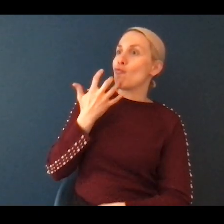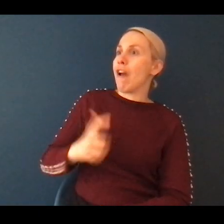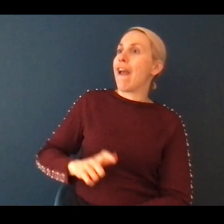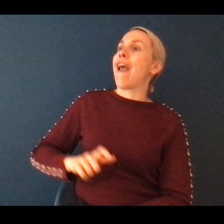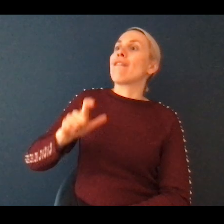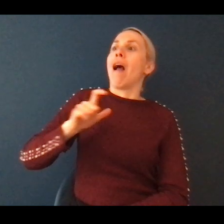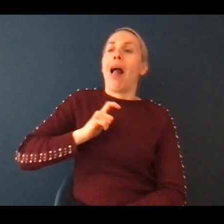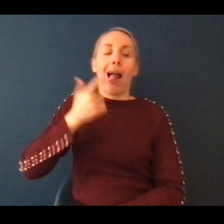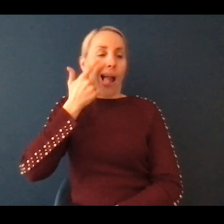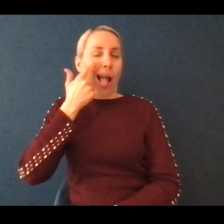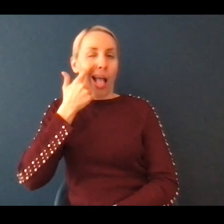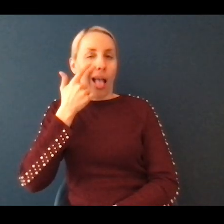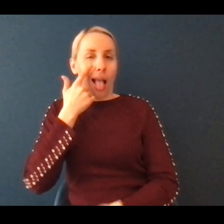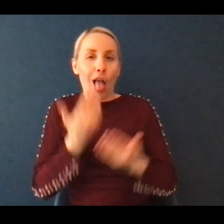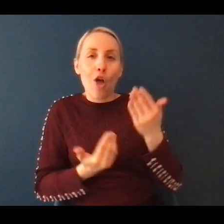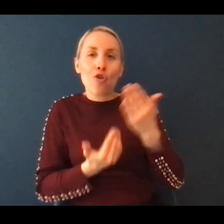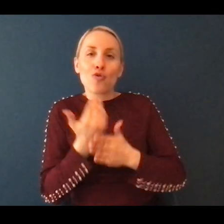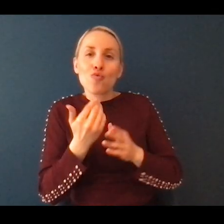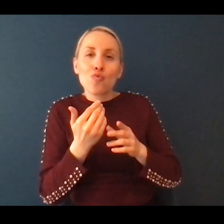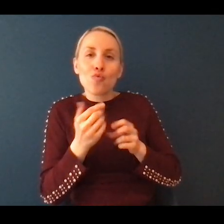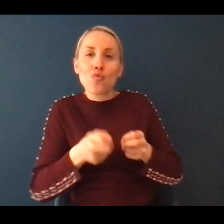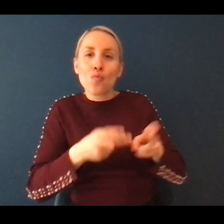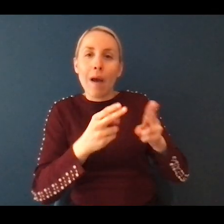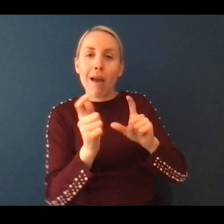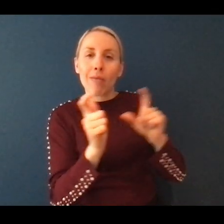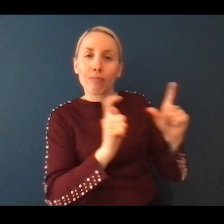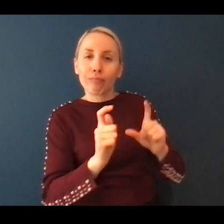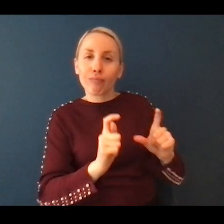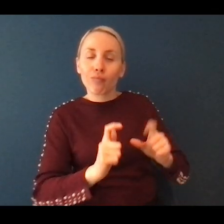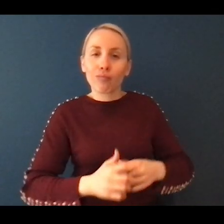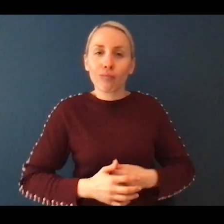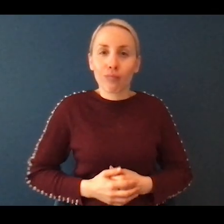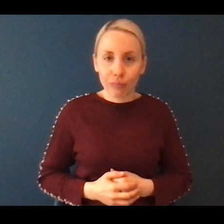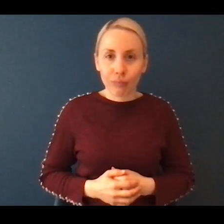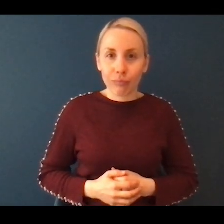out but it feels really different when you feel like you're alone doing it and you're